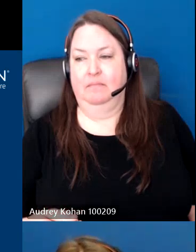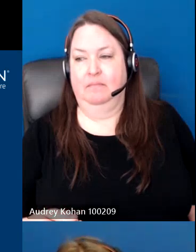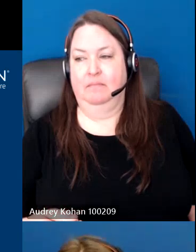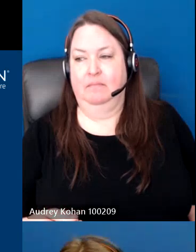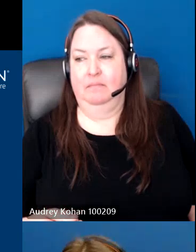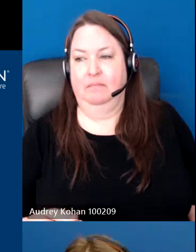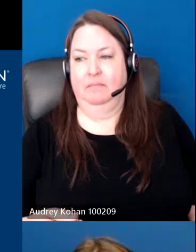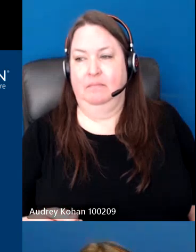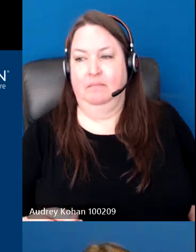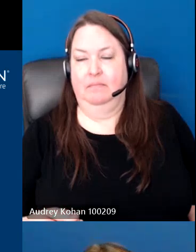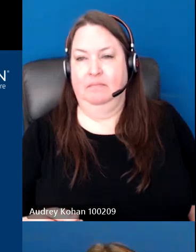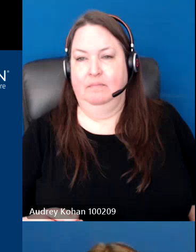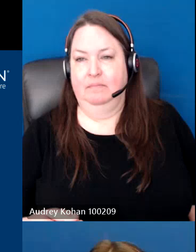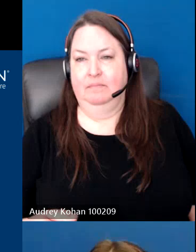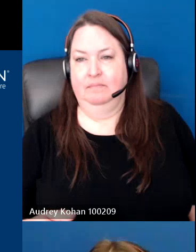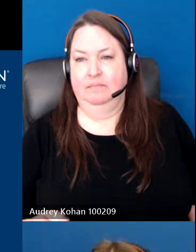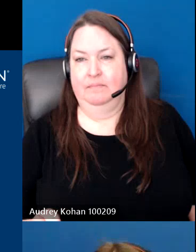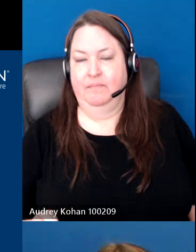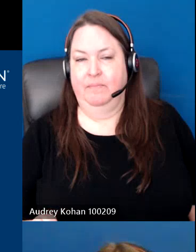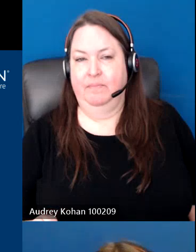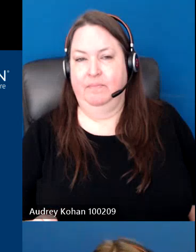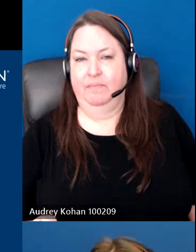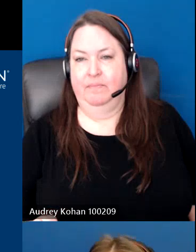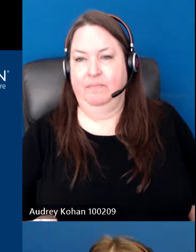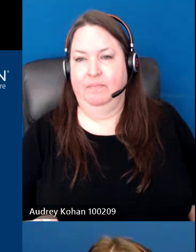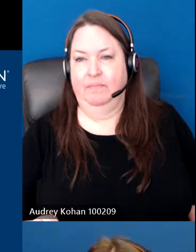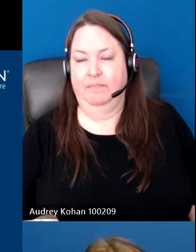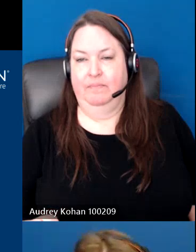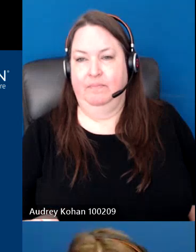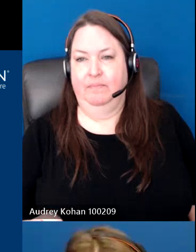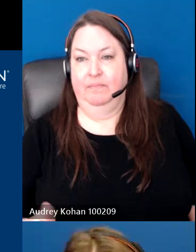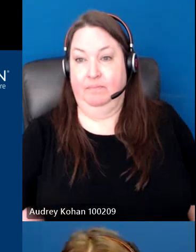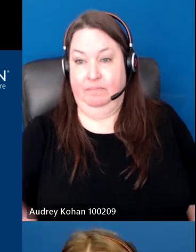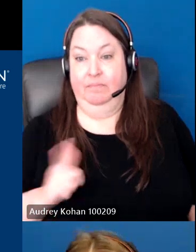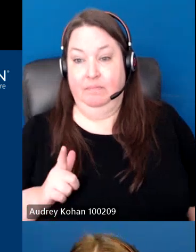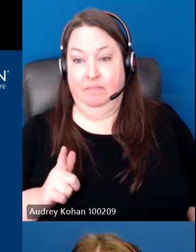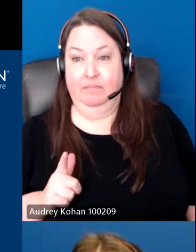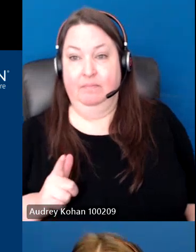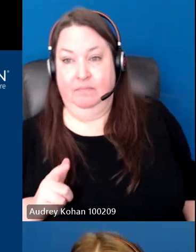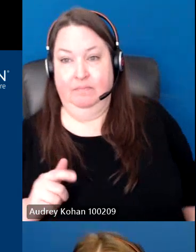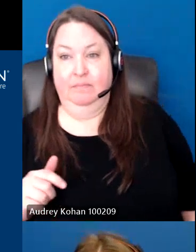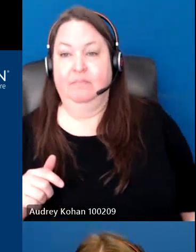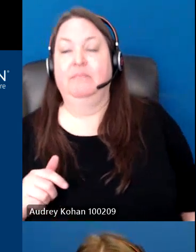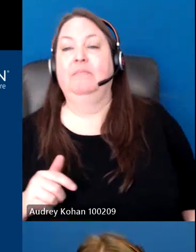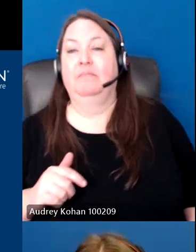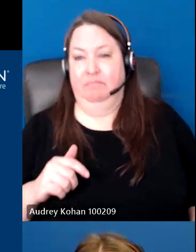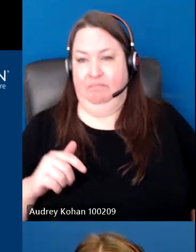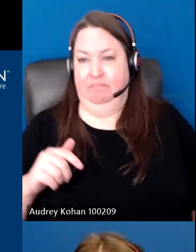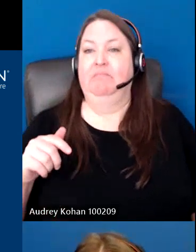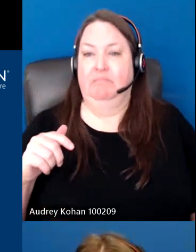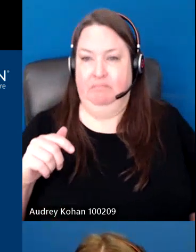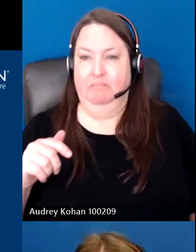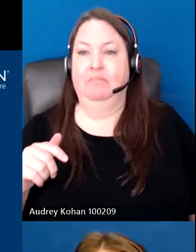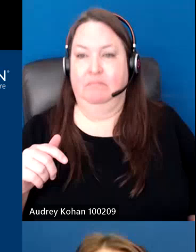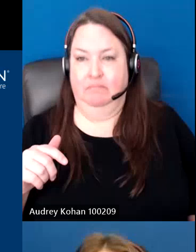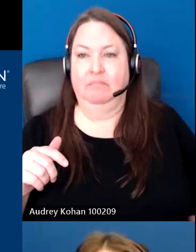and figuring out how as a team to address some of these issues so um just um I actually think